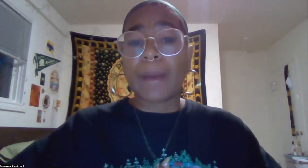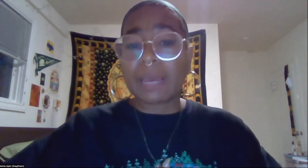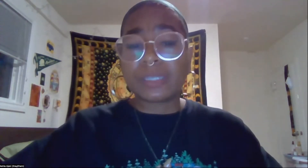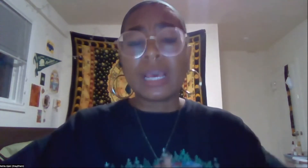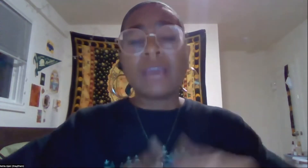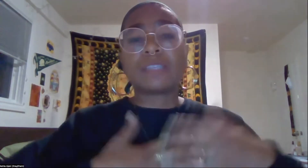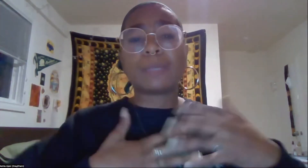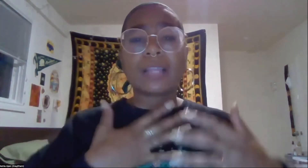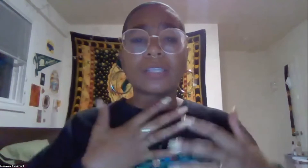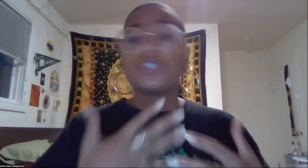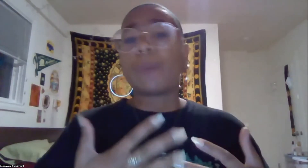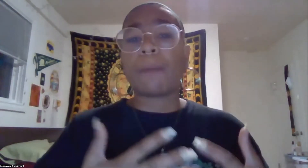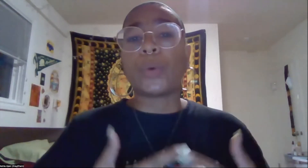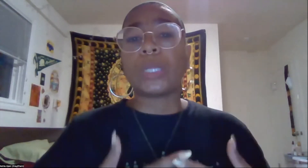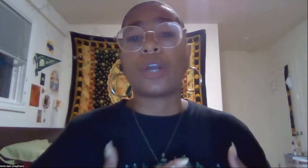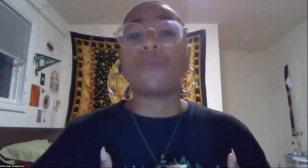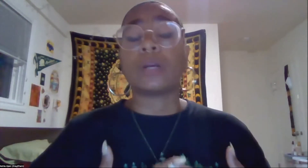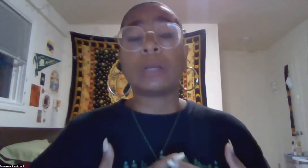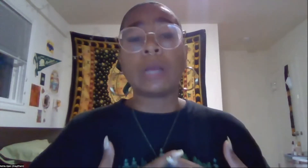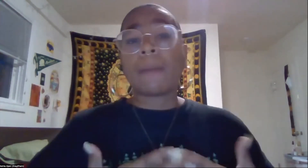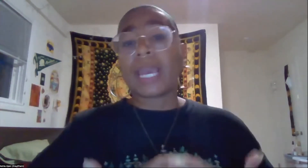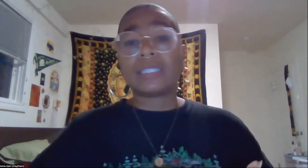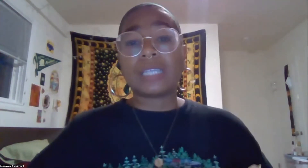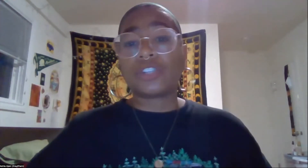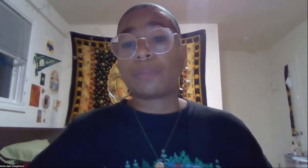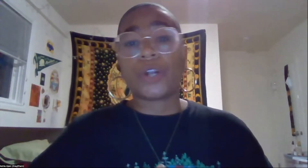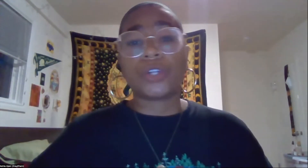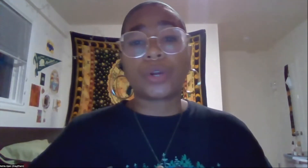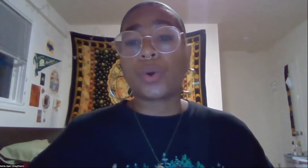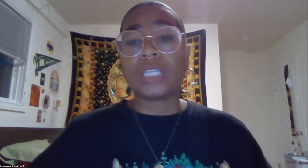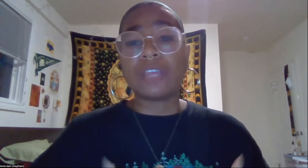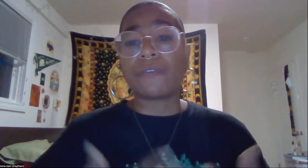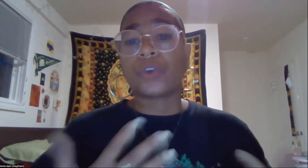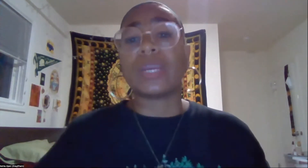pipes this metallic stew pot boiling over. my ancestors bartered their gold teeth for green,